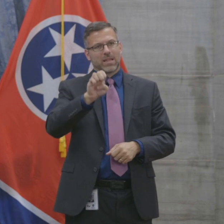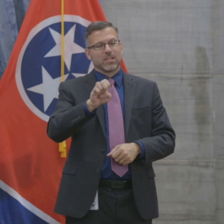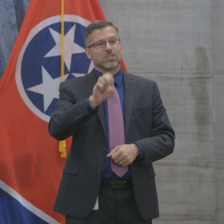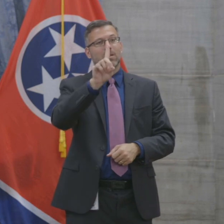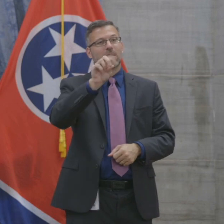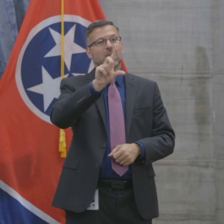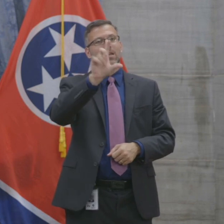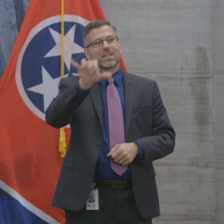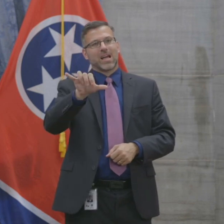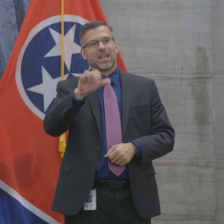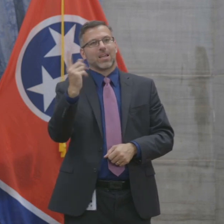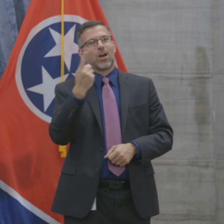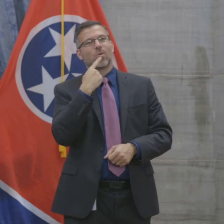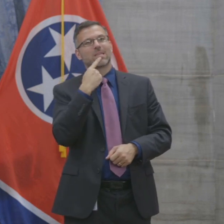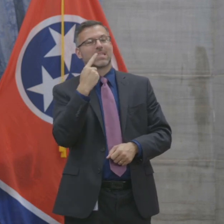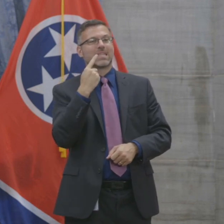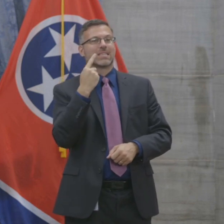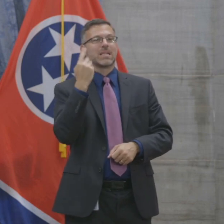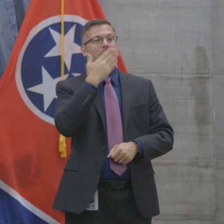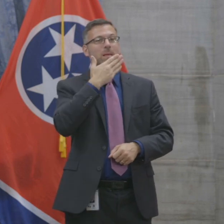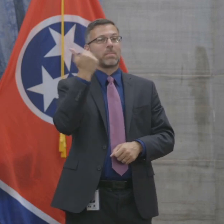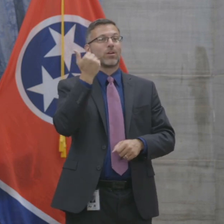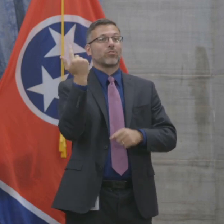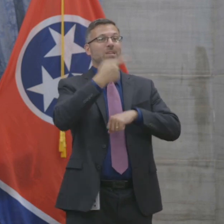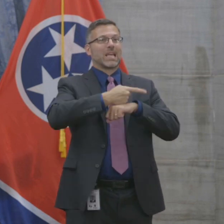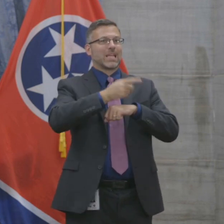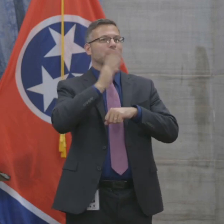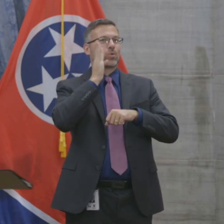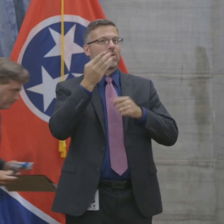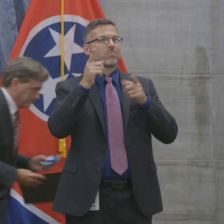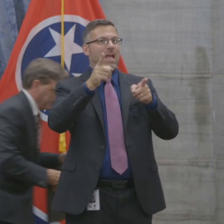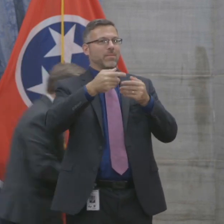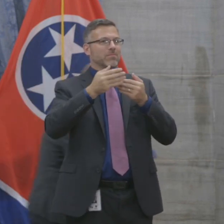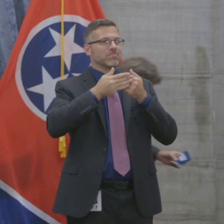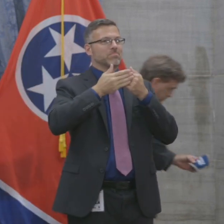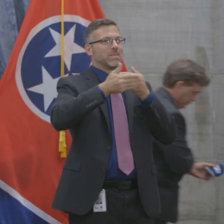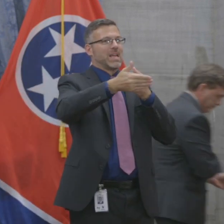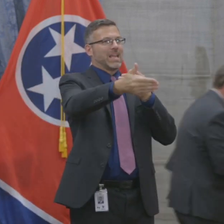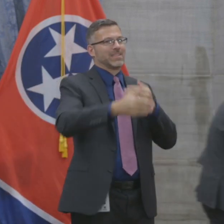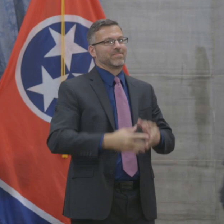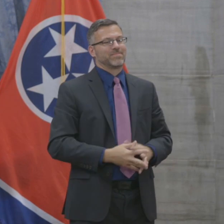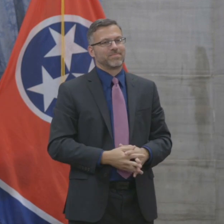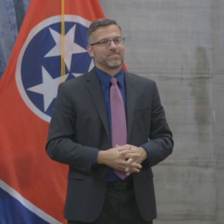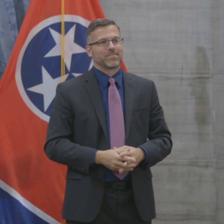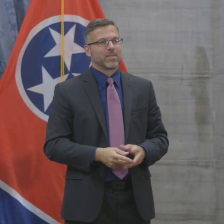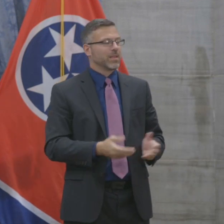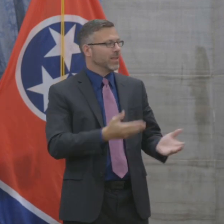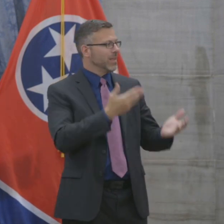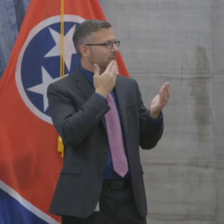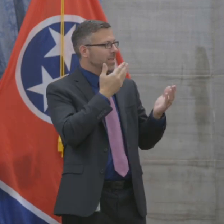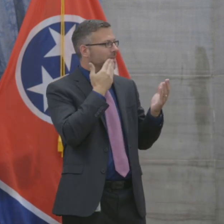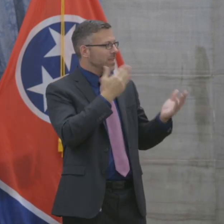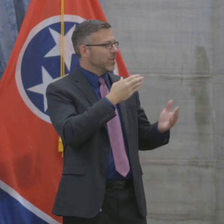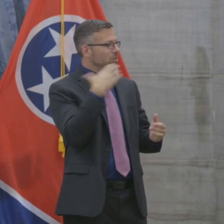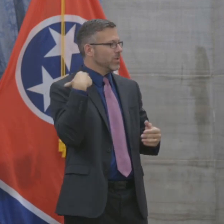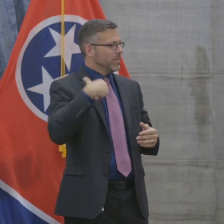work with them to restore jobs and revenue with programs that promote safe travel with messages of social distancing,